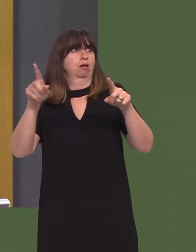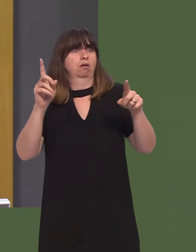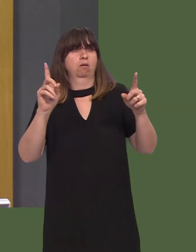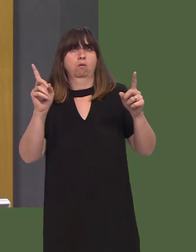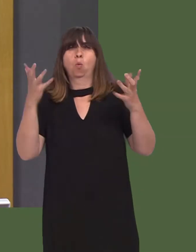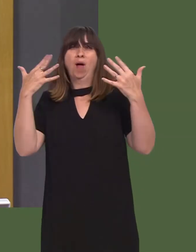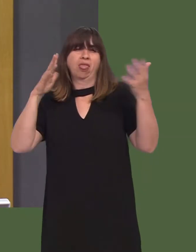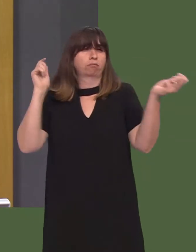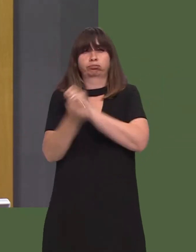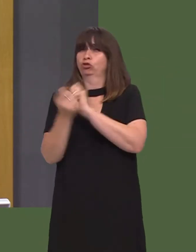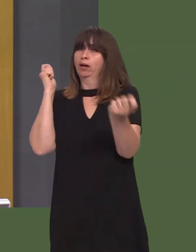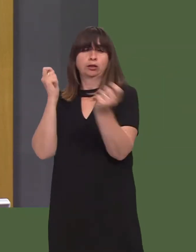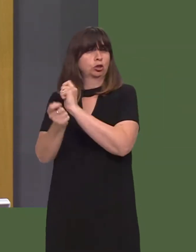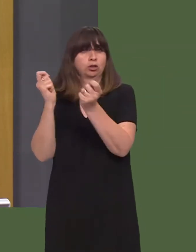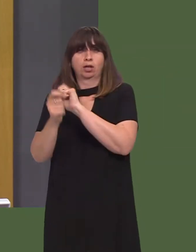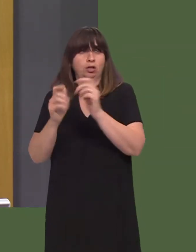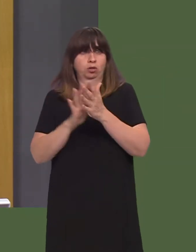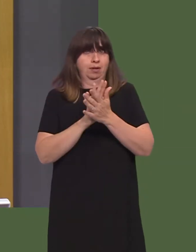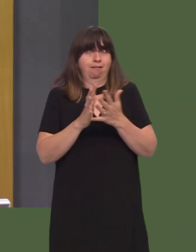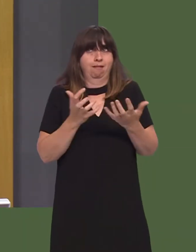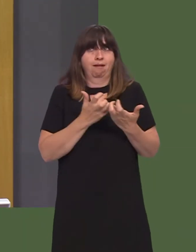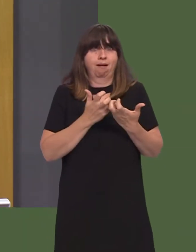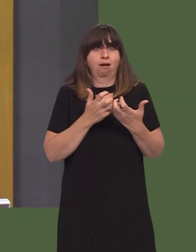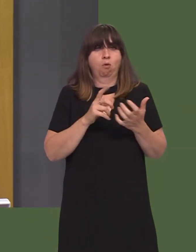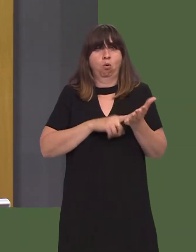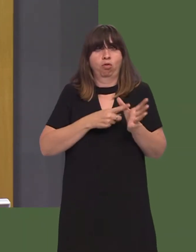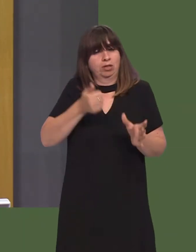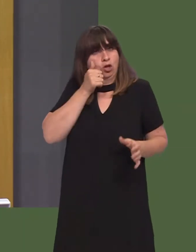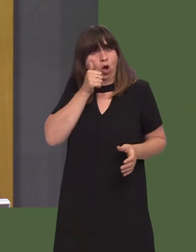extreme weather conditions. What discussions will you hold with regard to introducing a